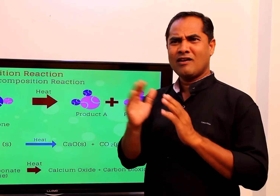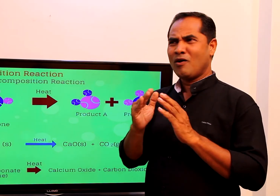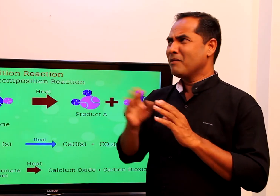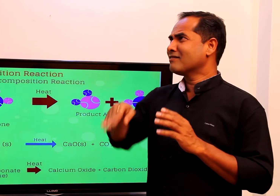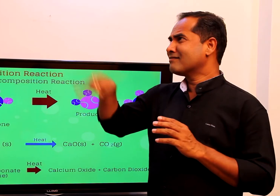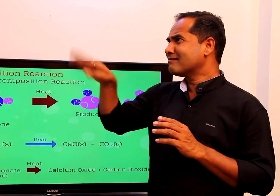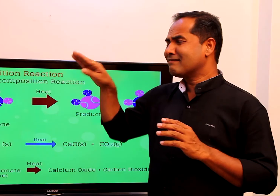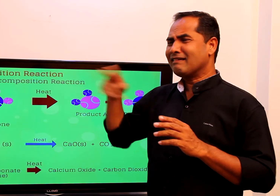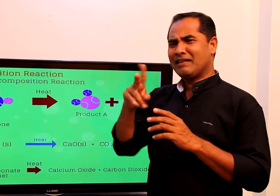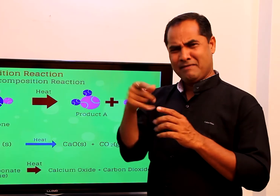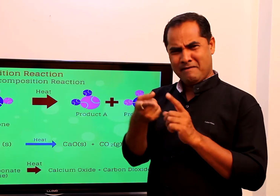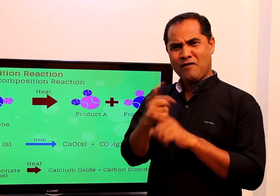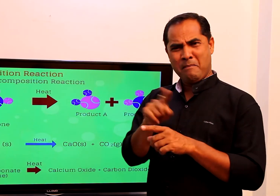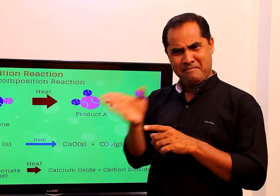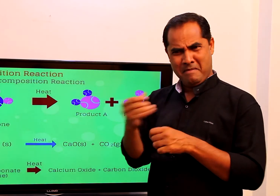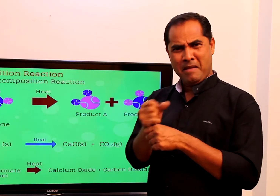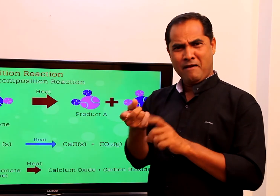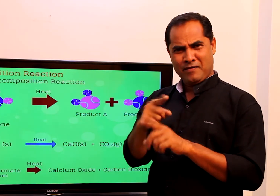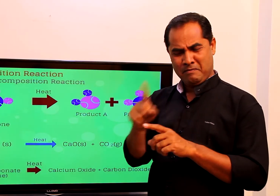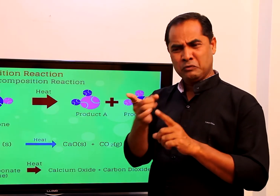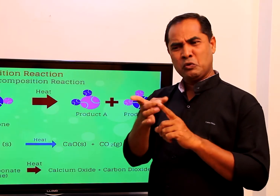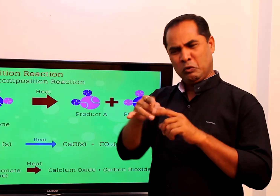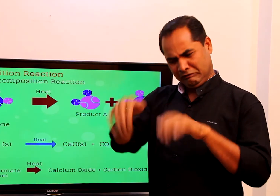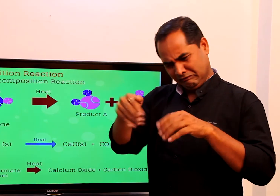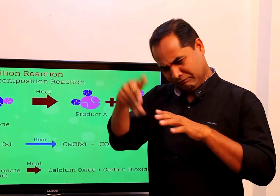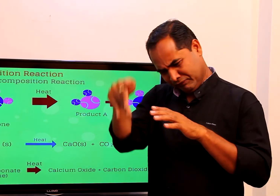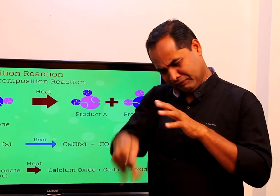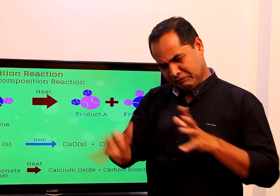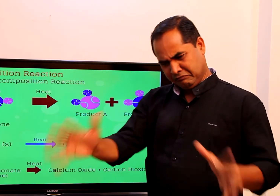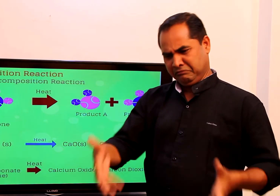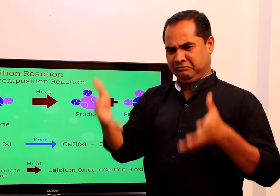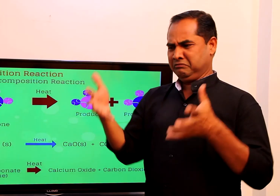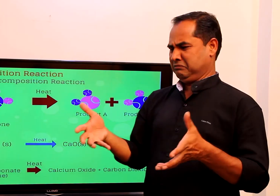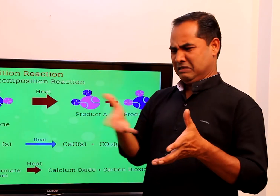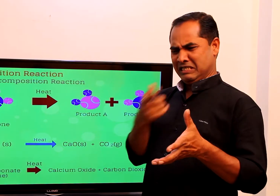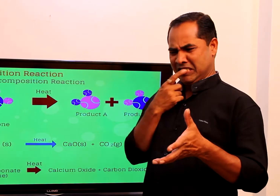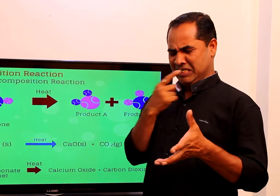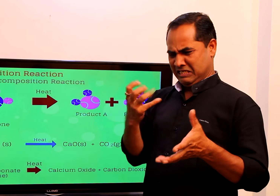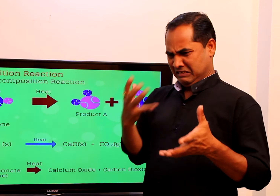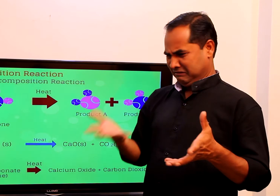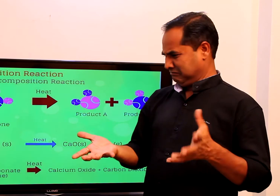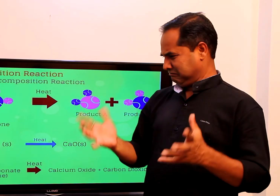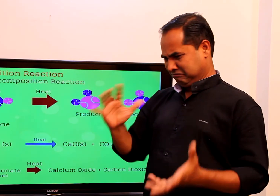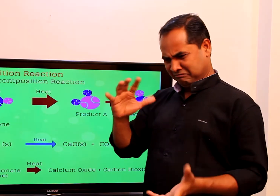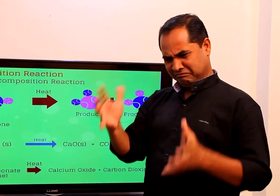that we use in the house. It's one of the minerals that we get from inside